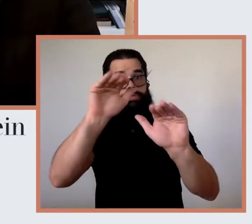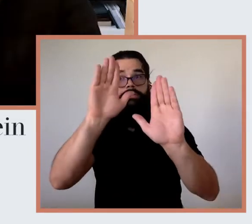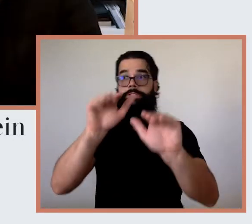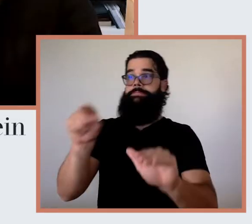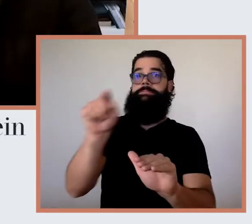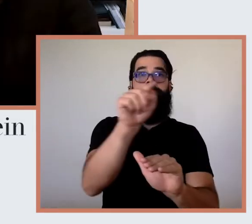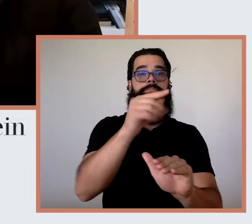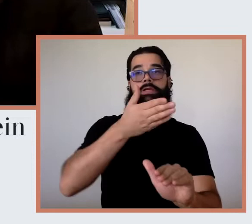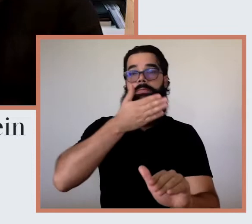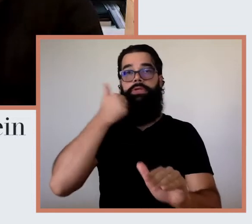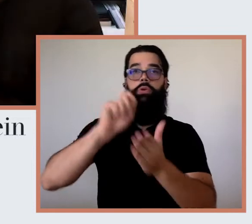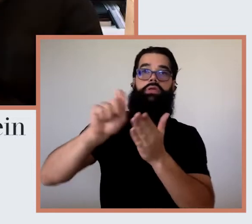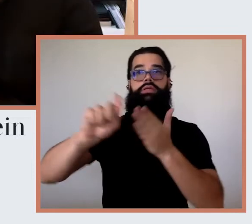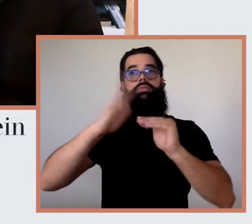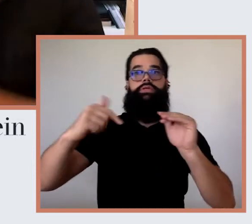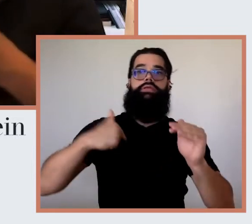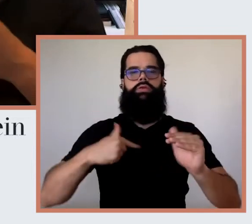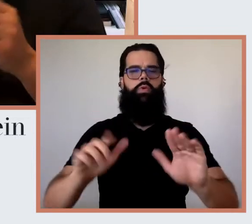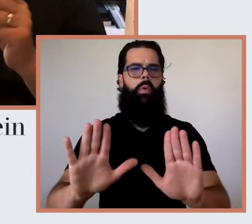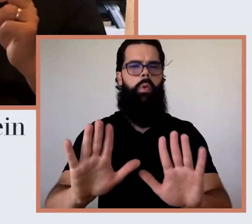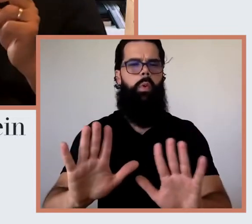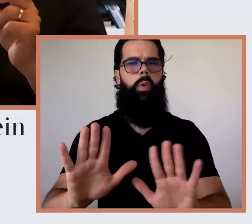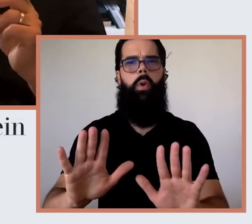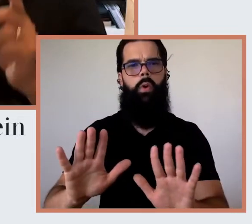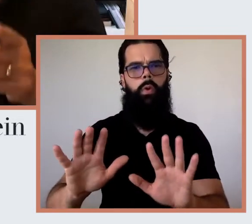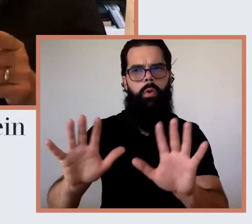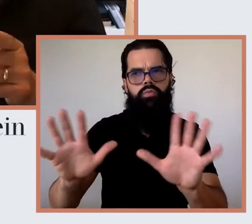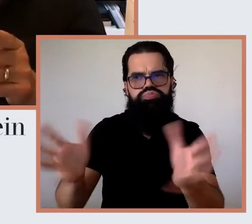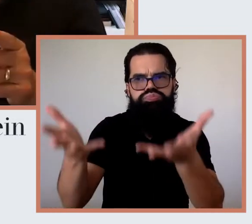and would expect not necessarily better writers than me,